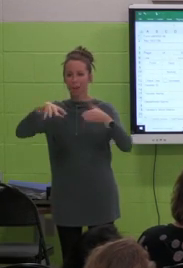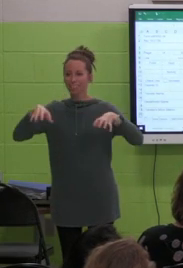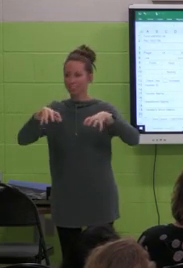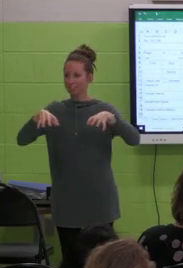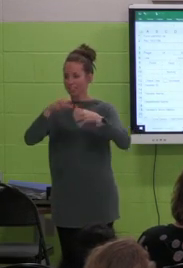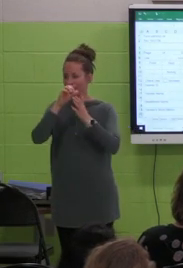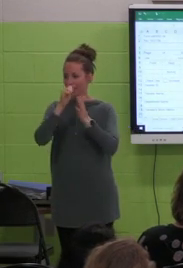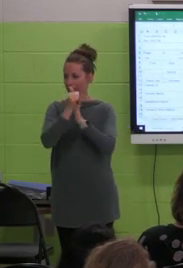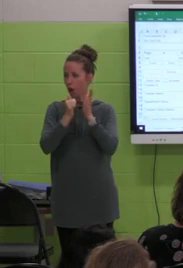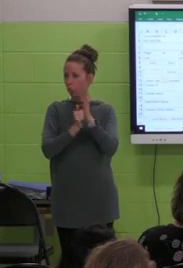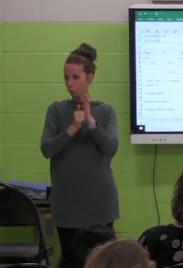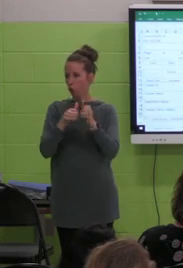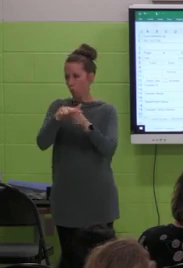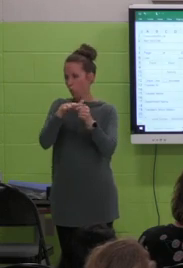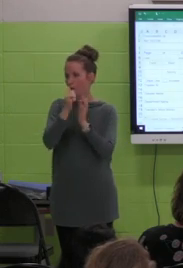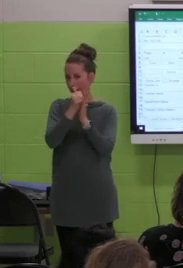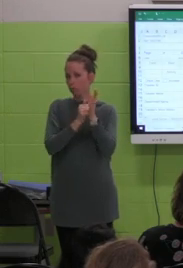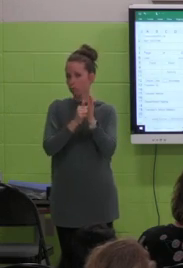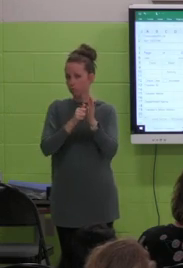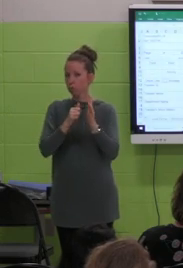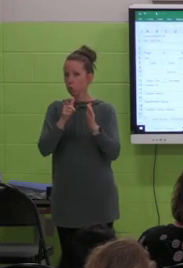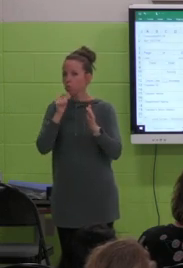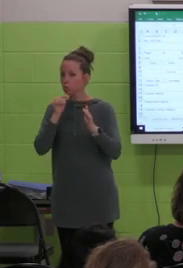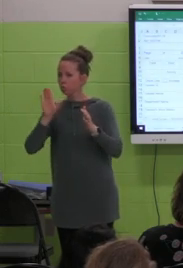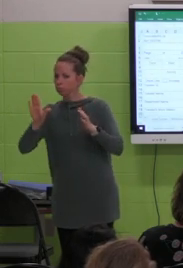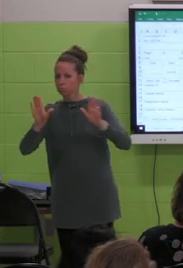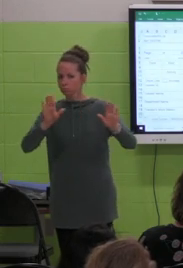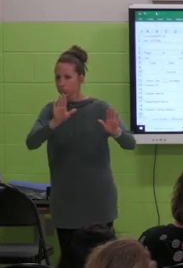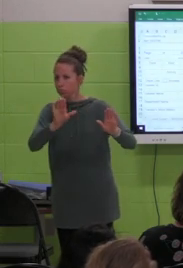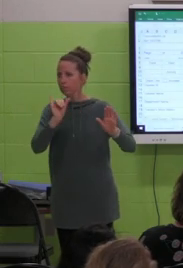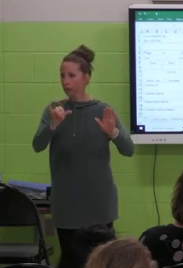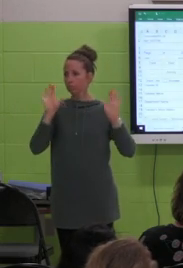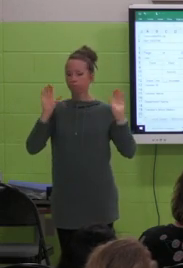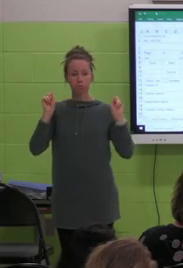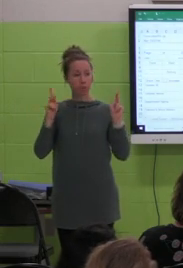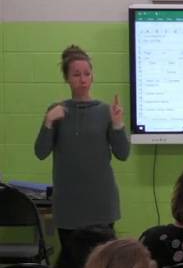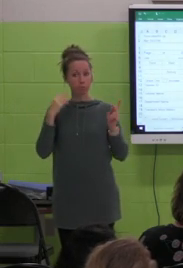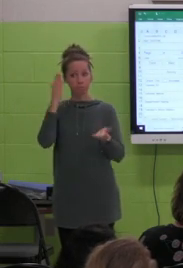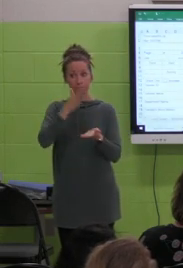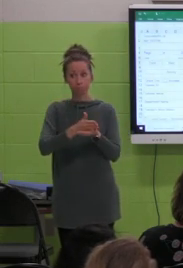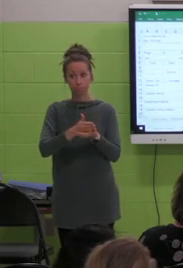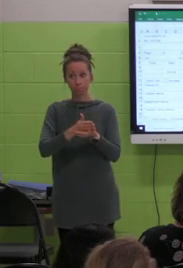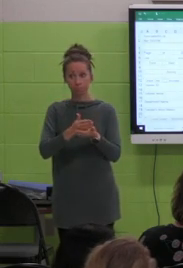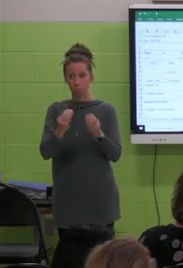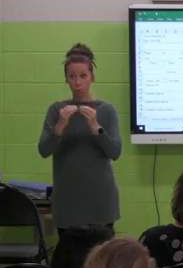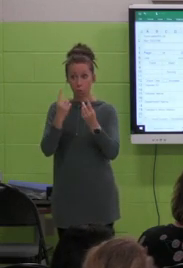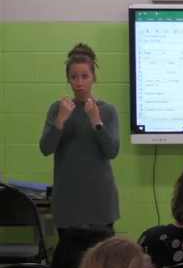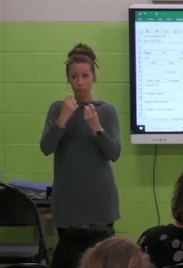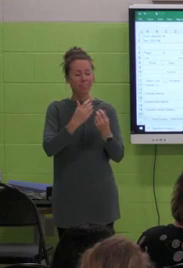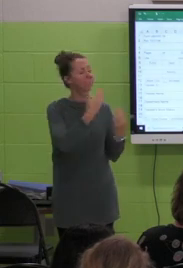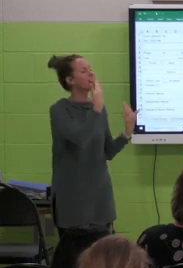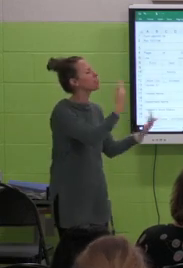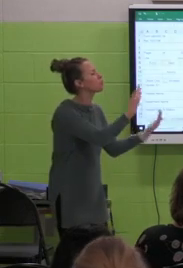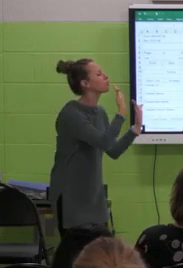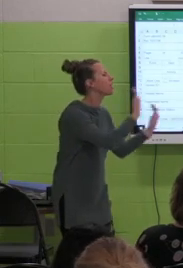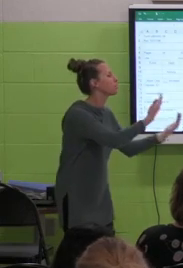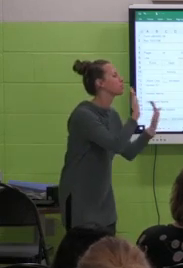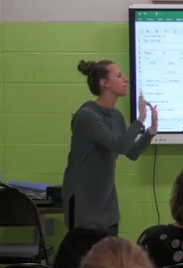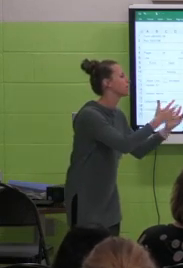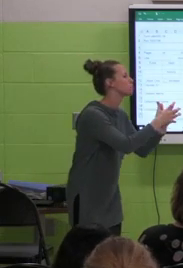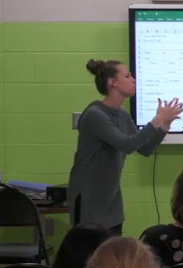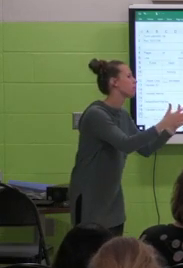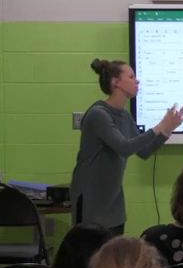who they belong to okay I'm going to stop any other questions thank you so much absolutely